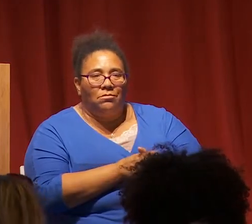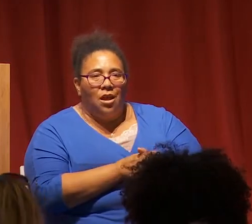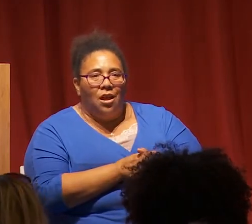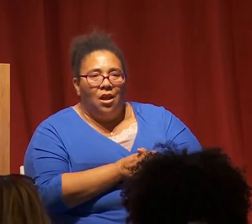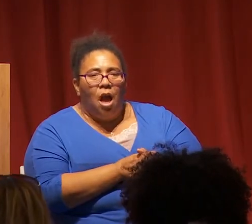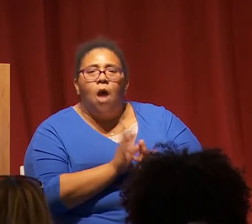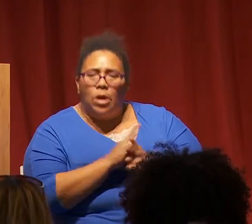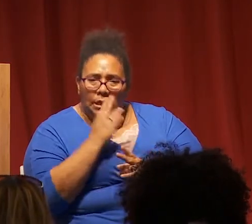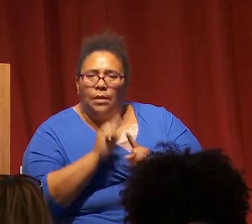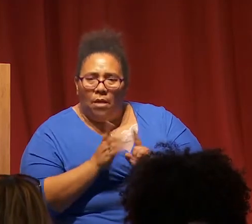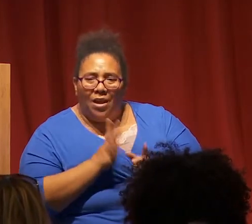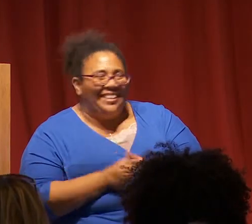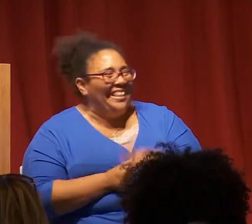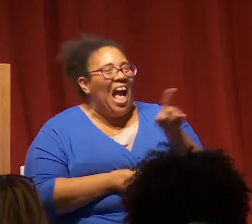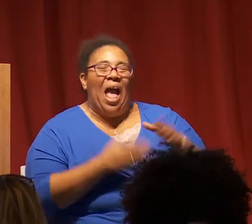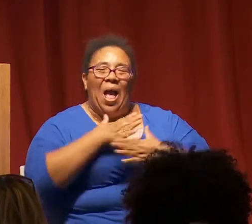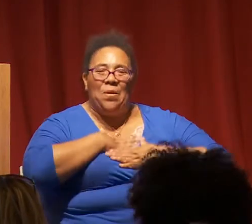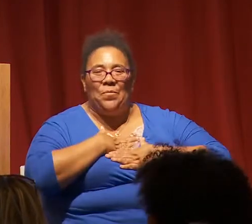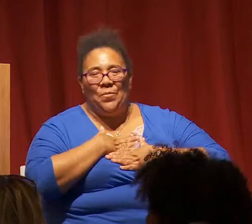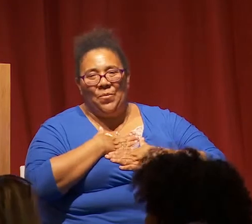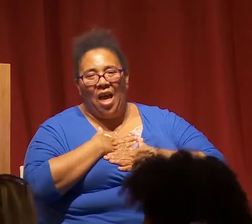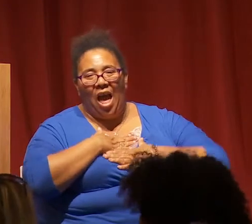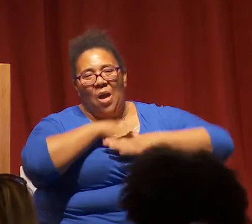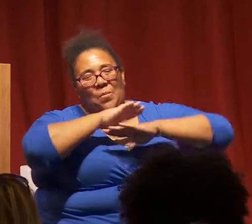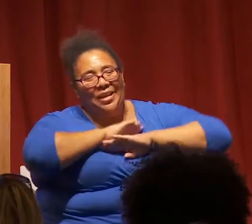You know, I’m so relieved at this picture.